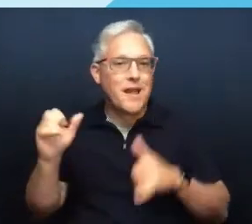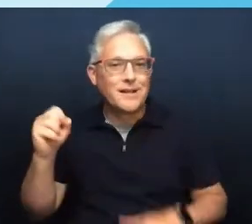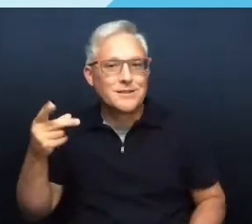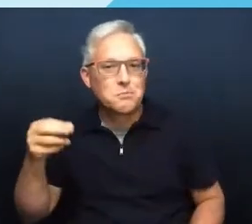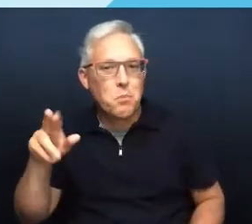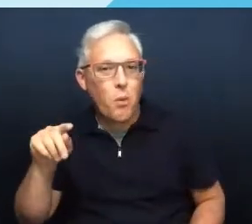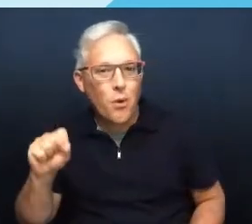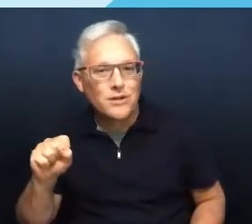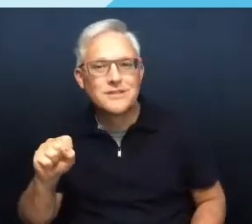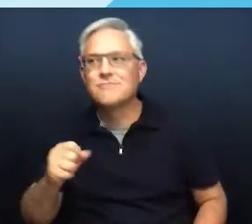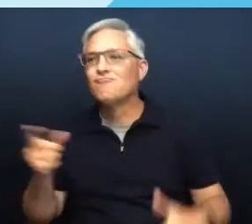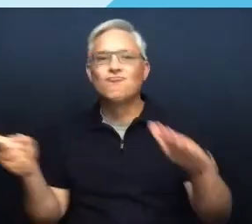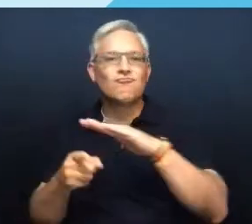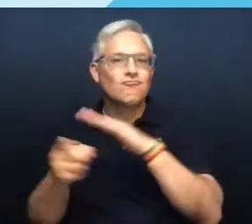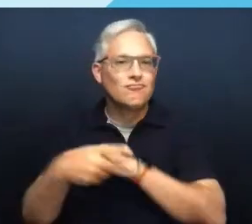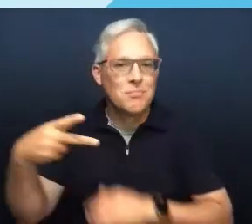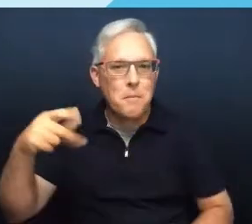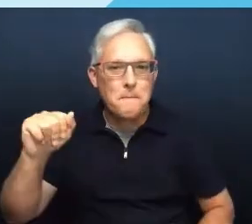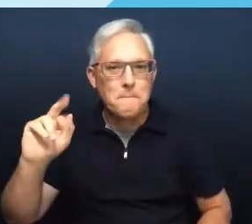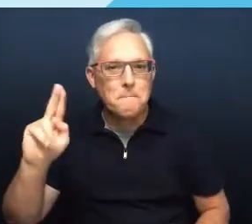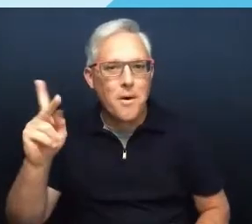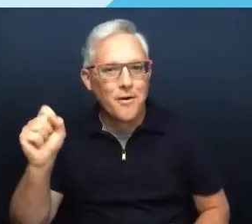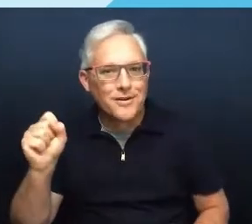many family activities.